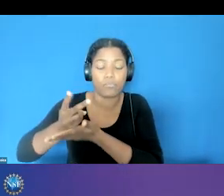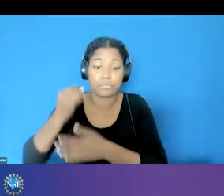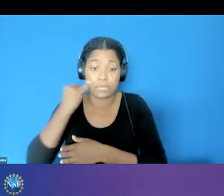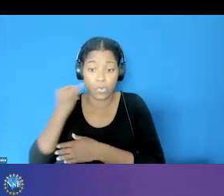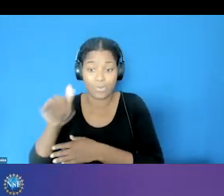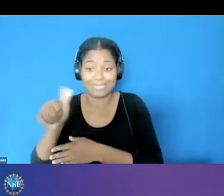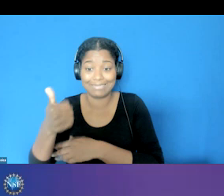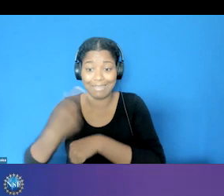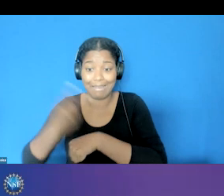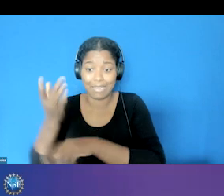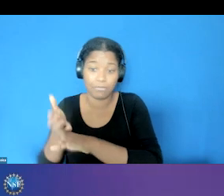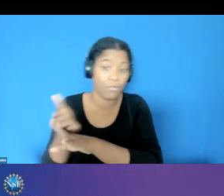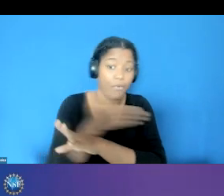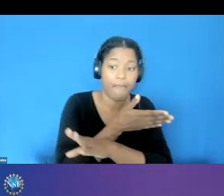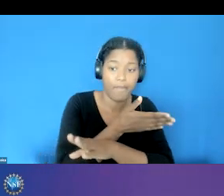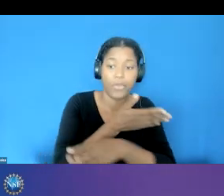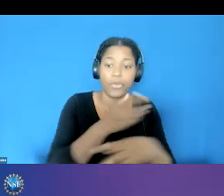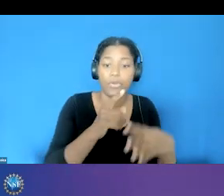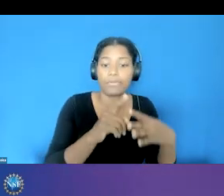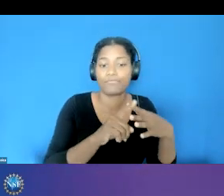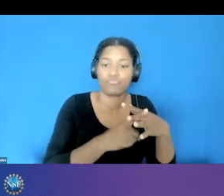at least 10 days prior to the original end date of the award.